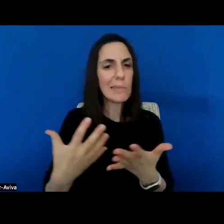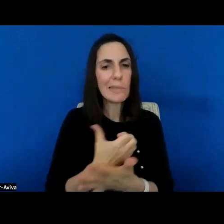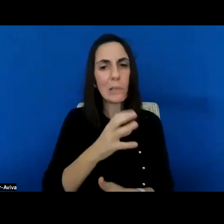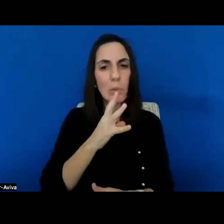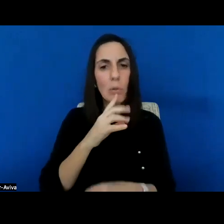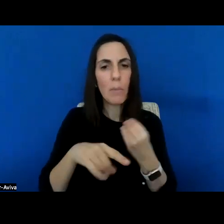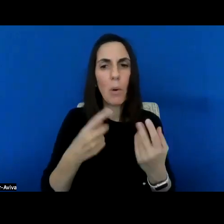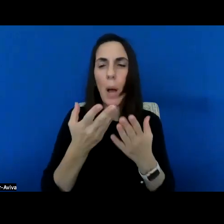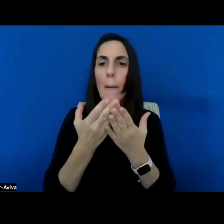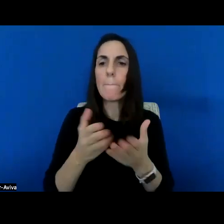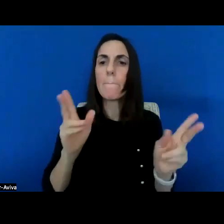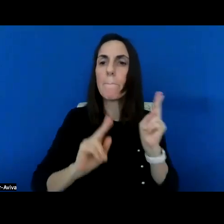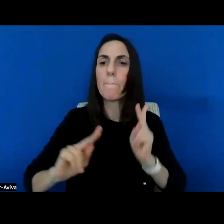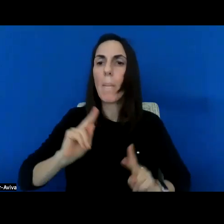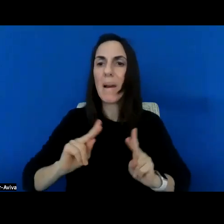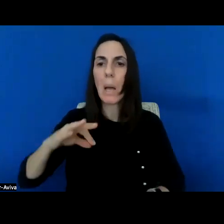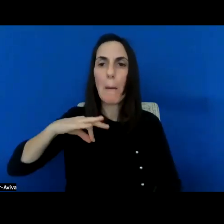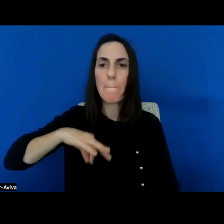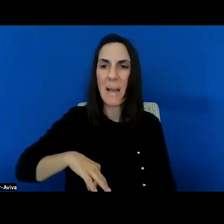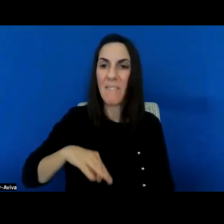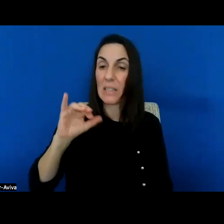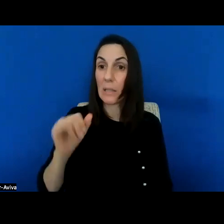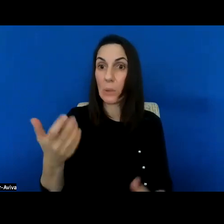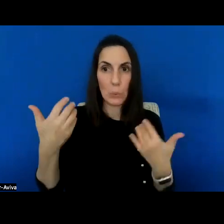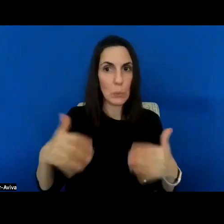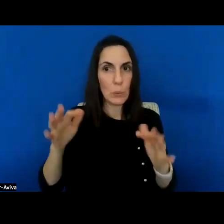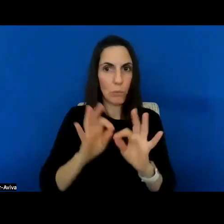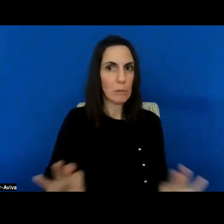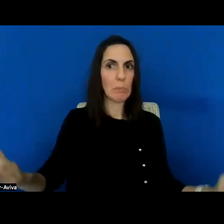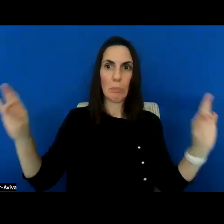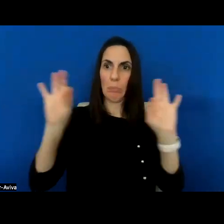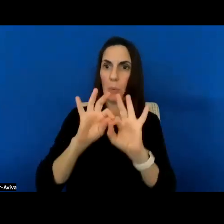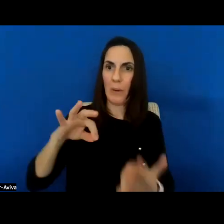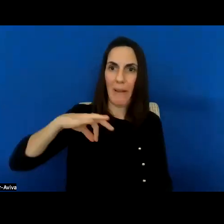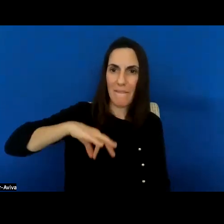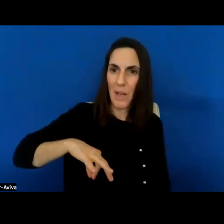11:30:44 Right cause. That is probably one of the biggest key advantages of enable account